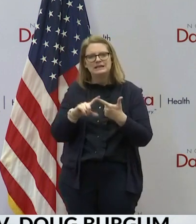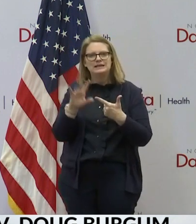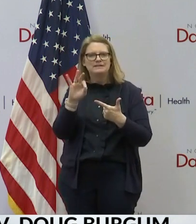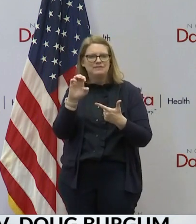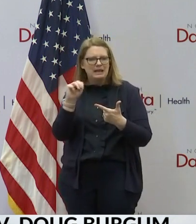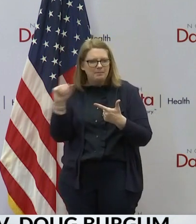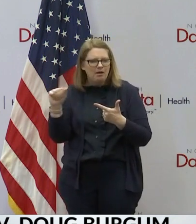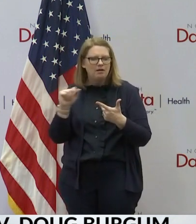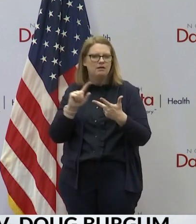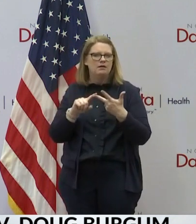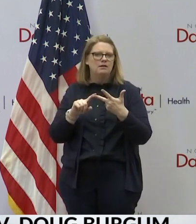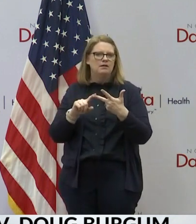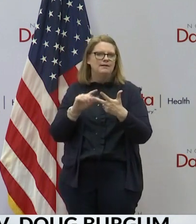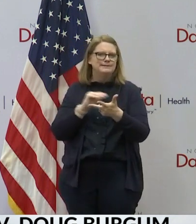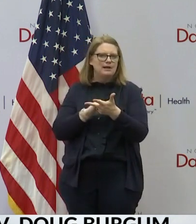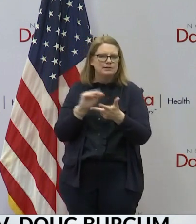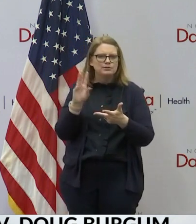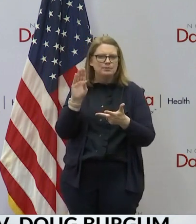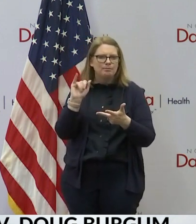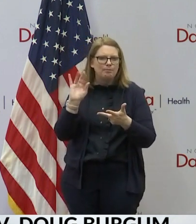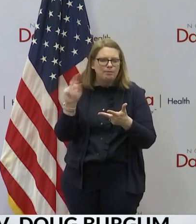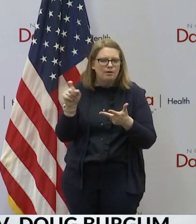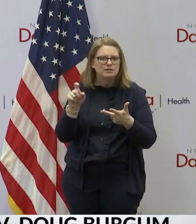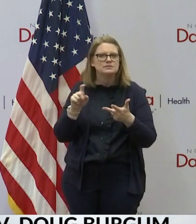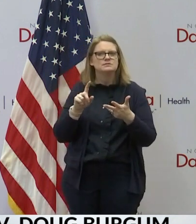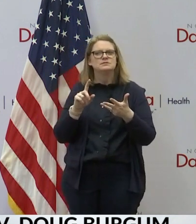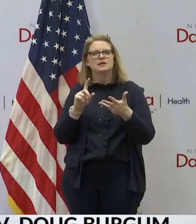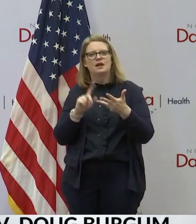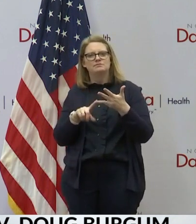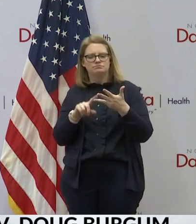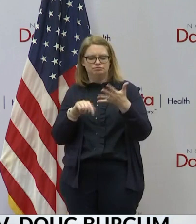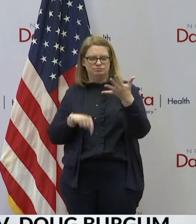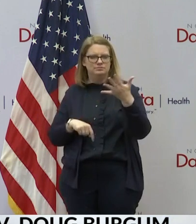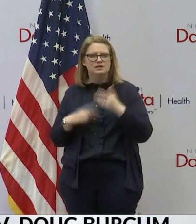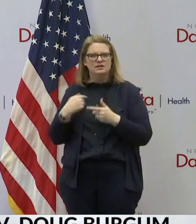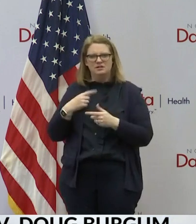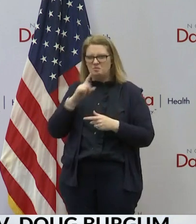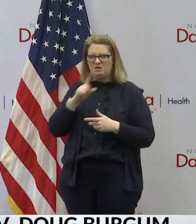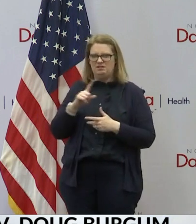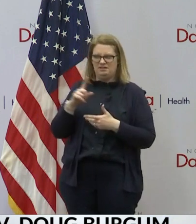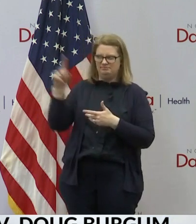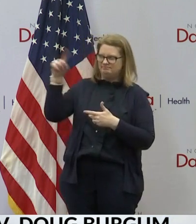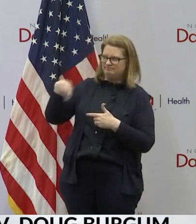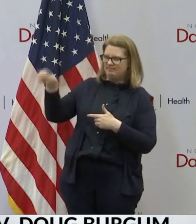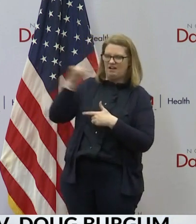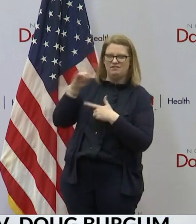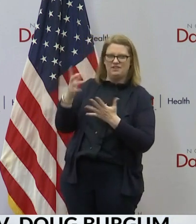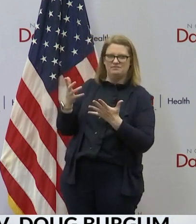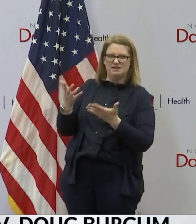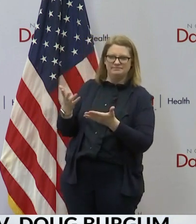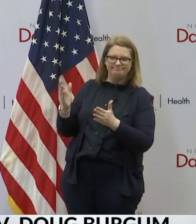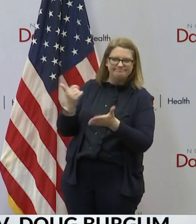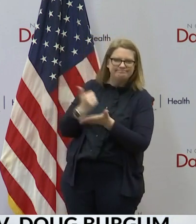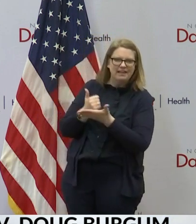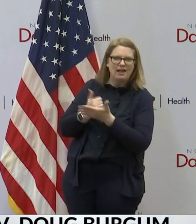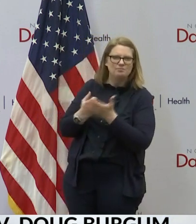THANK THOSE IN PERSON SOME OF THE OTHER LEADERS ACROSS FEDERAL AGENCIES, INCLUDING THE CDC OR FEMA, DR. BIRX AND OTHERS THAT